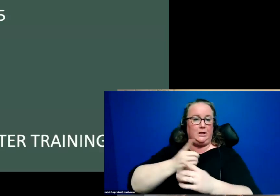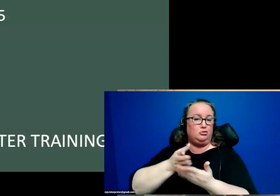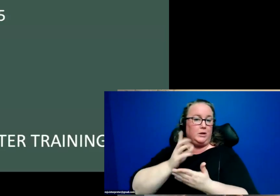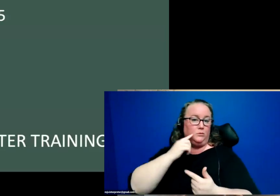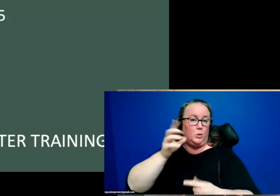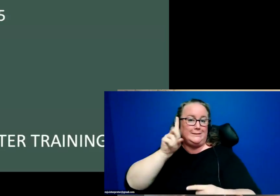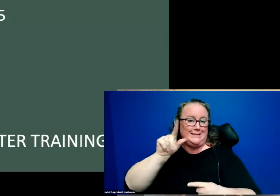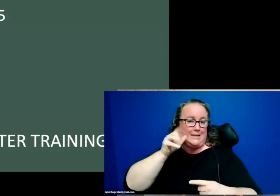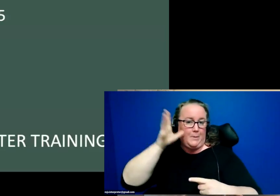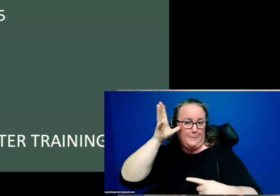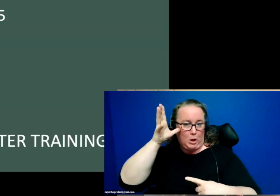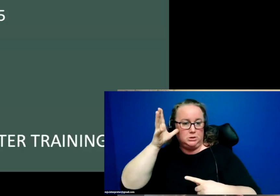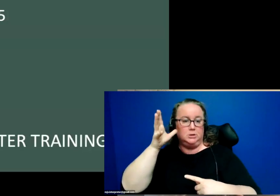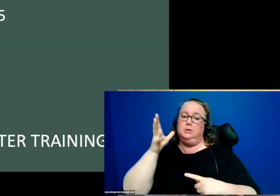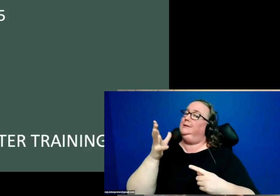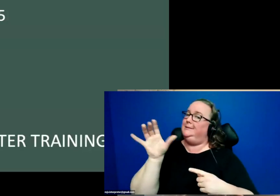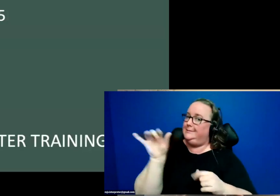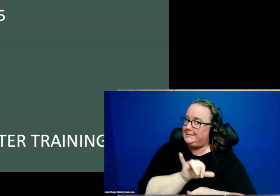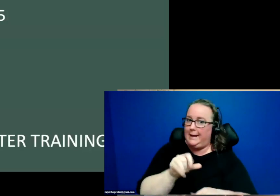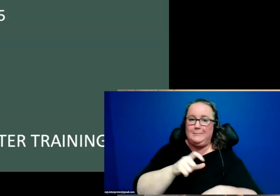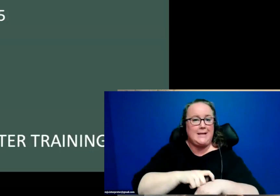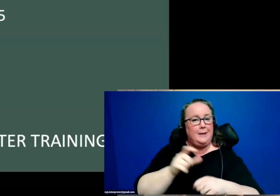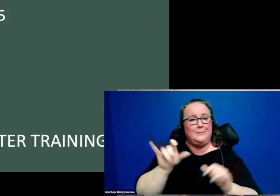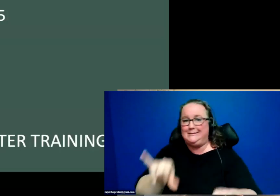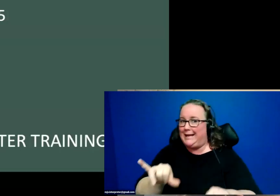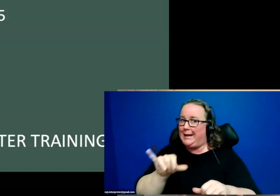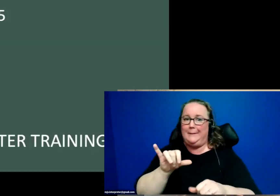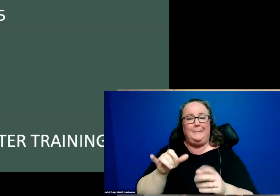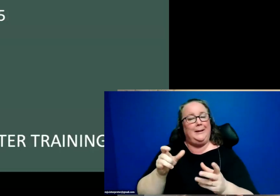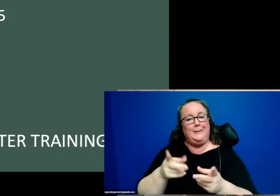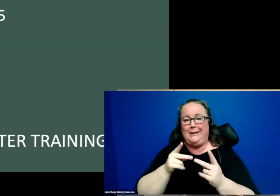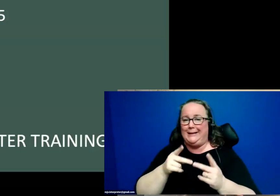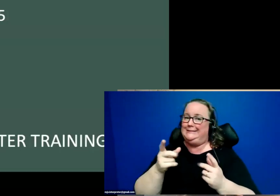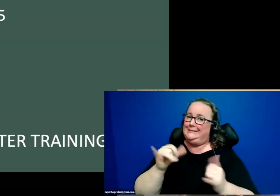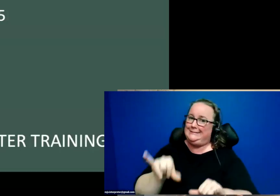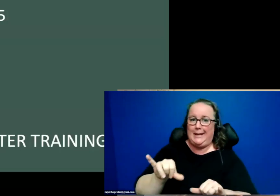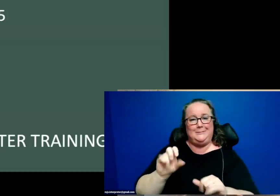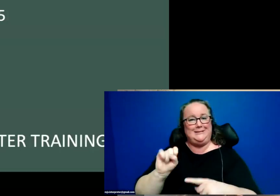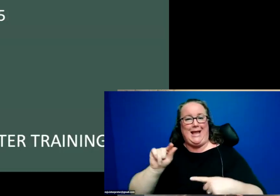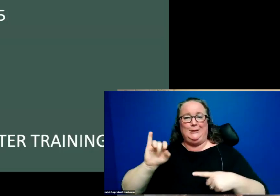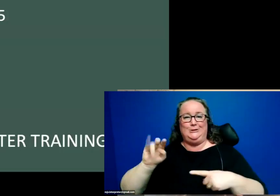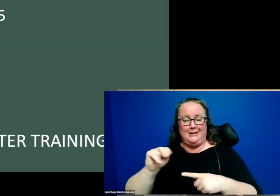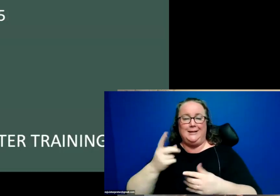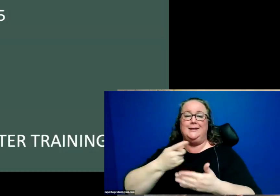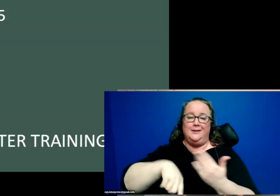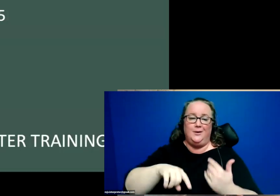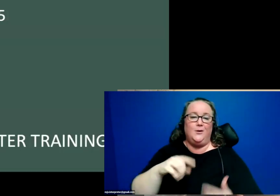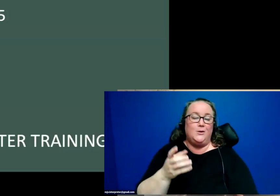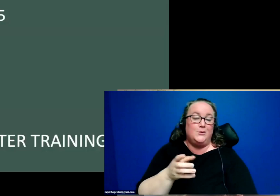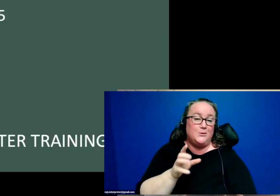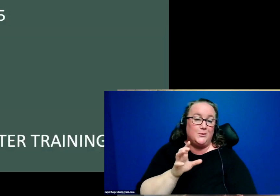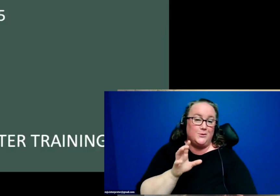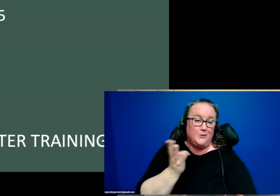And it will take place at the same time, same station, Wednesday, May 14th, from 2:00 to 3:00 P.M. Eastern,